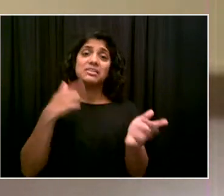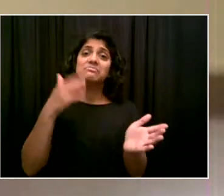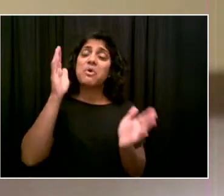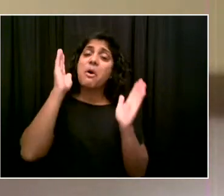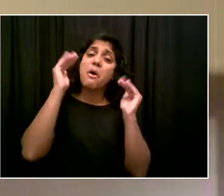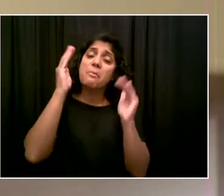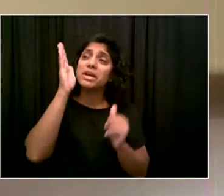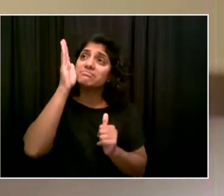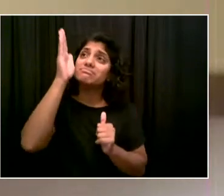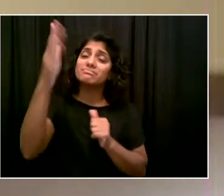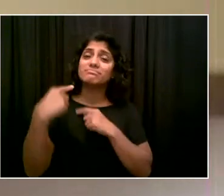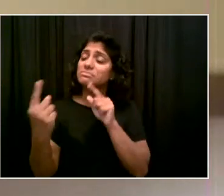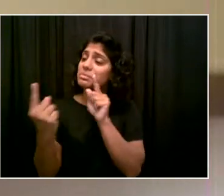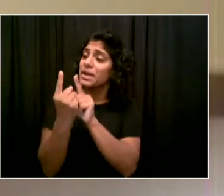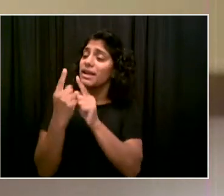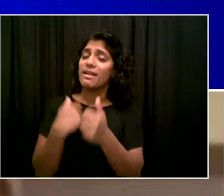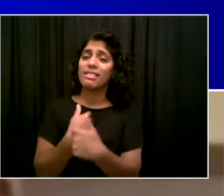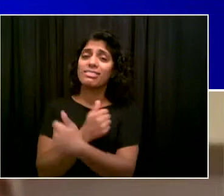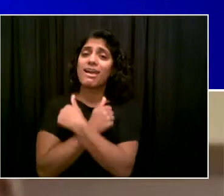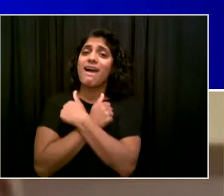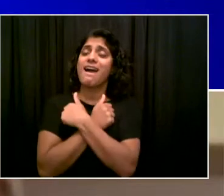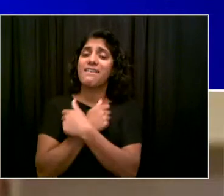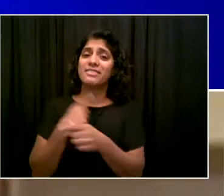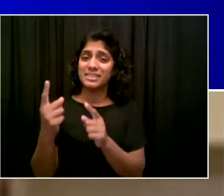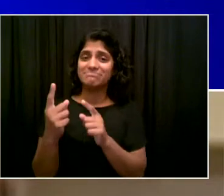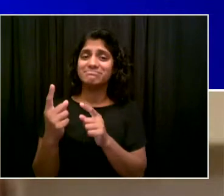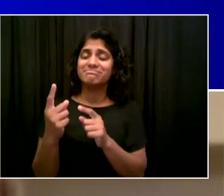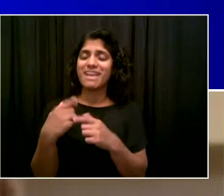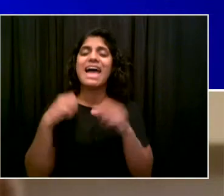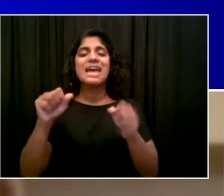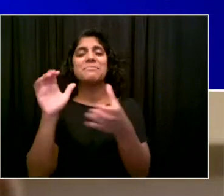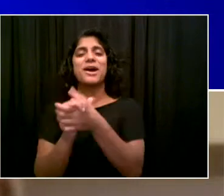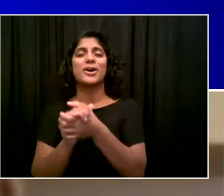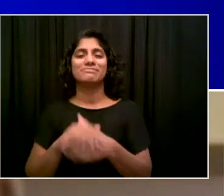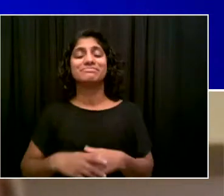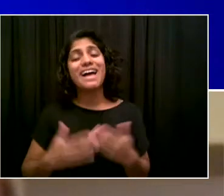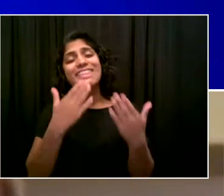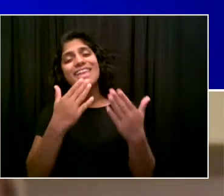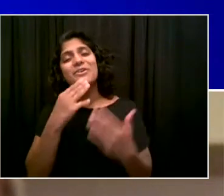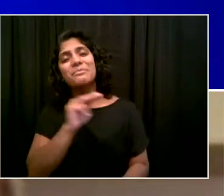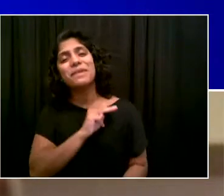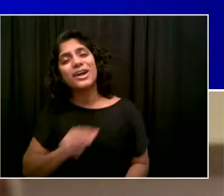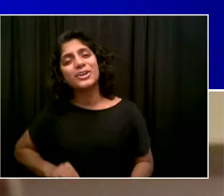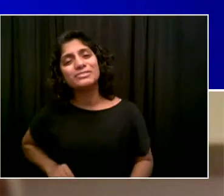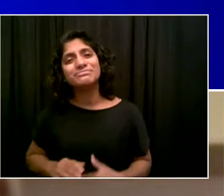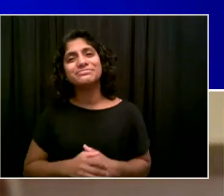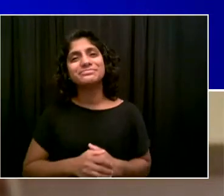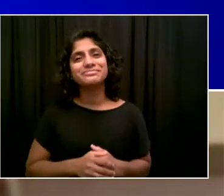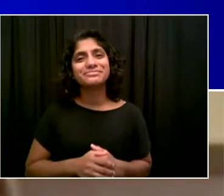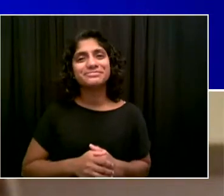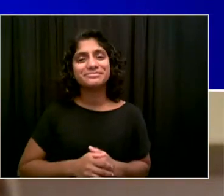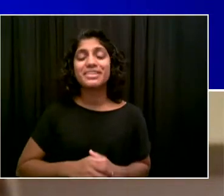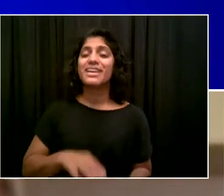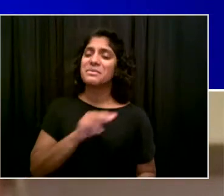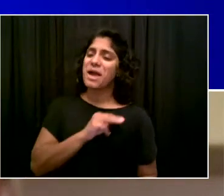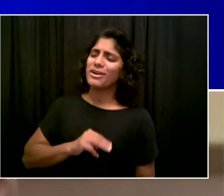BUT EVEN AT MY END AGE, HOPES HOPE SPRINGS ETERNAL SO THANK